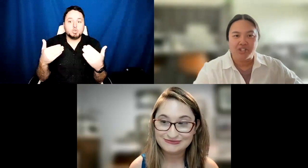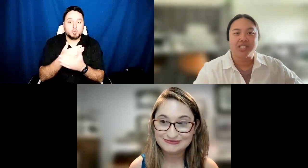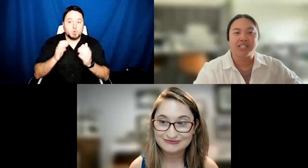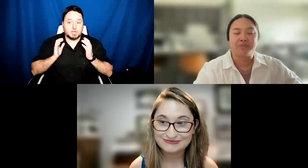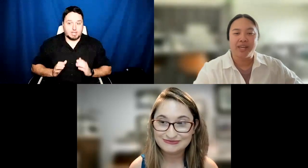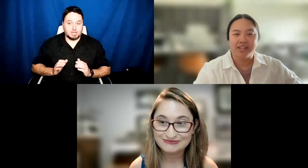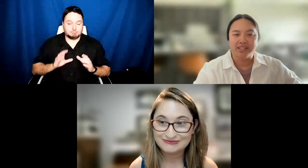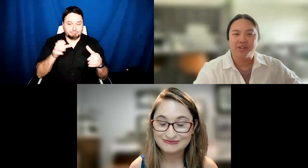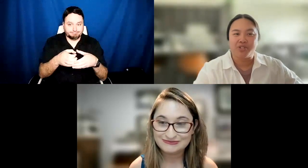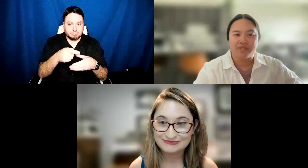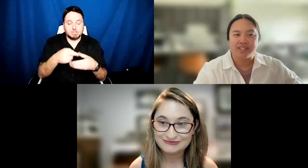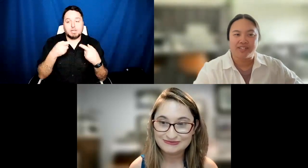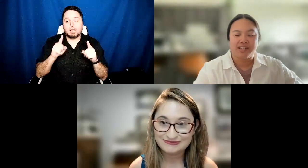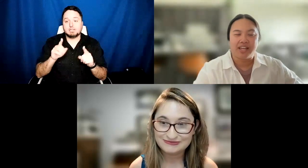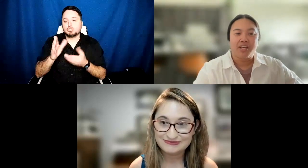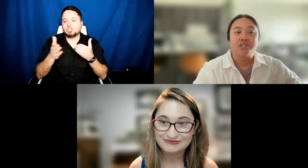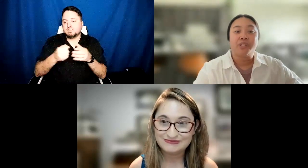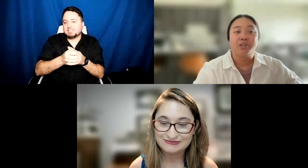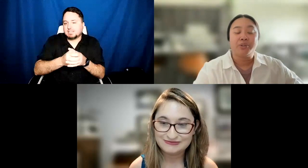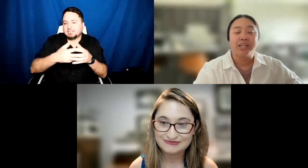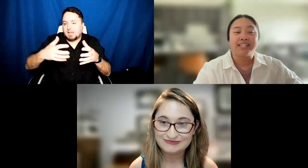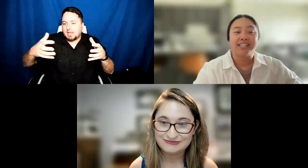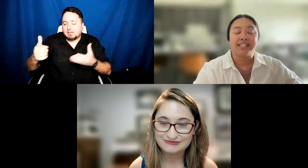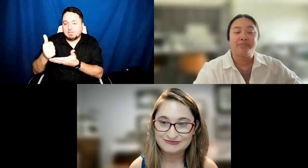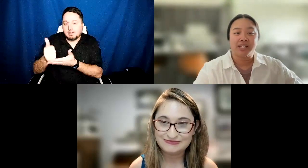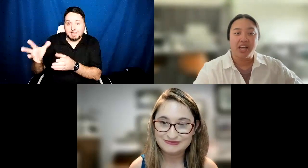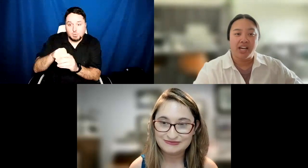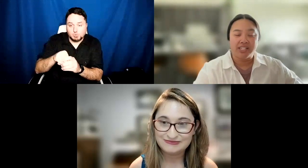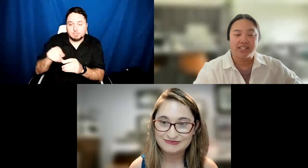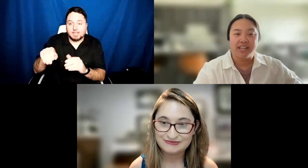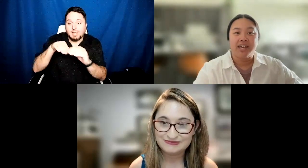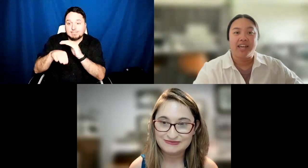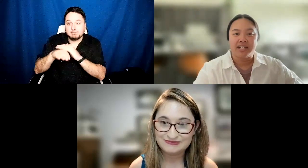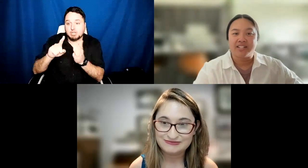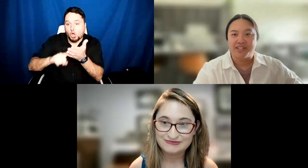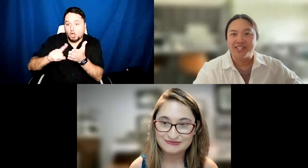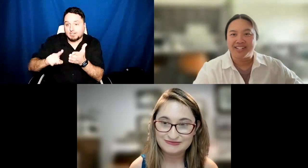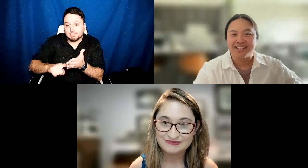as she expands her services to include accessibility audits and consulting.